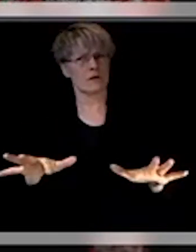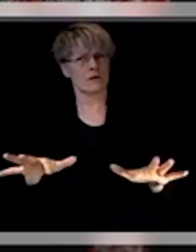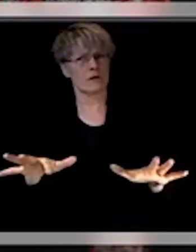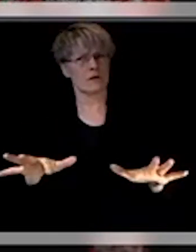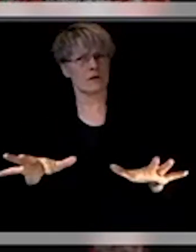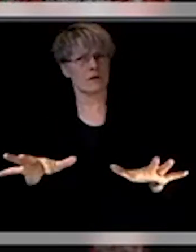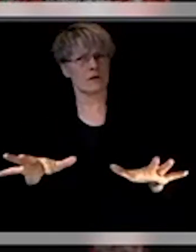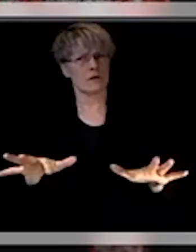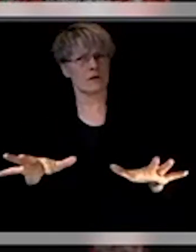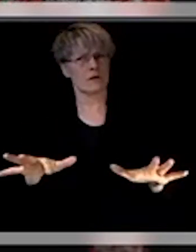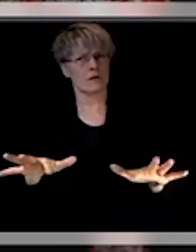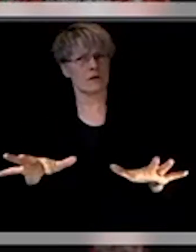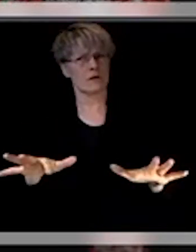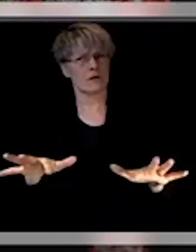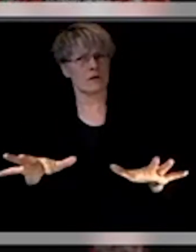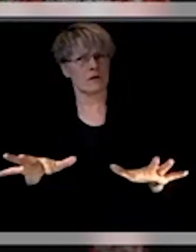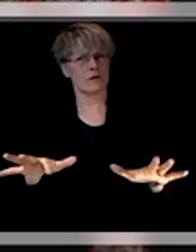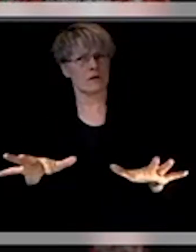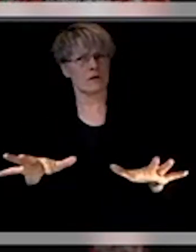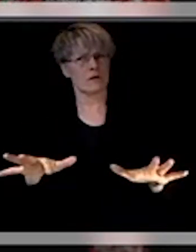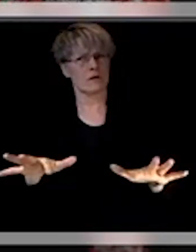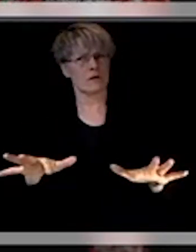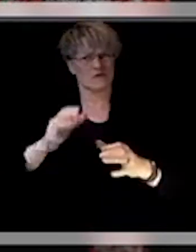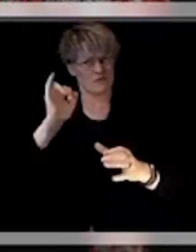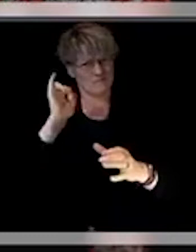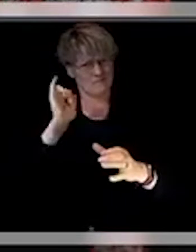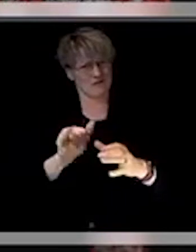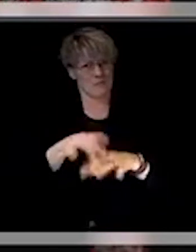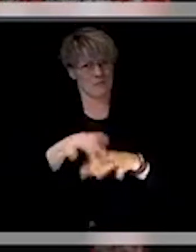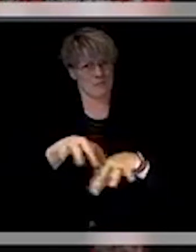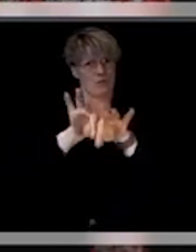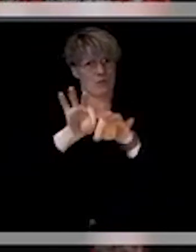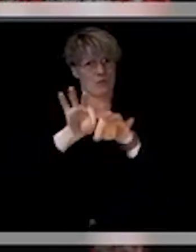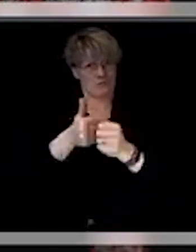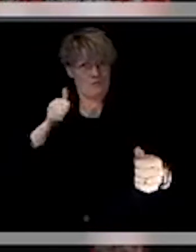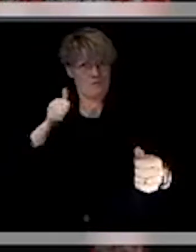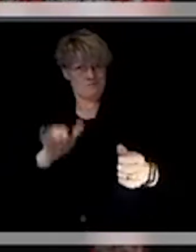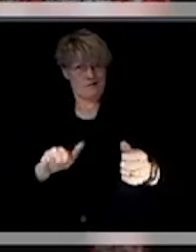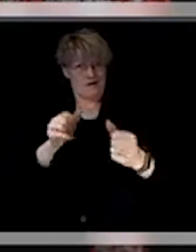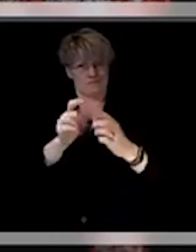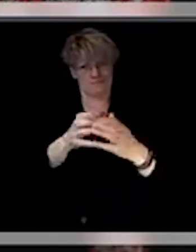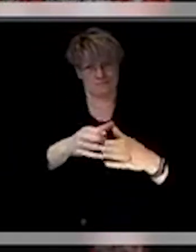the more critical thing? To stay away from gatherings?